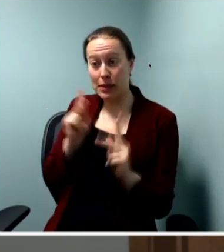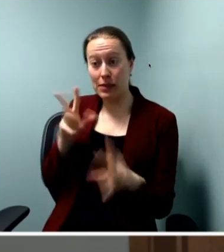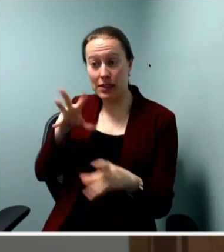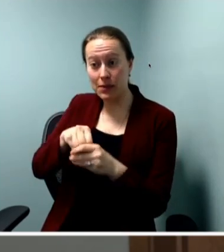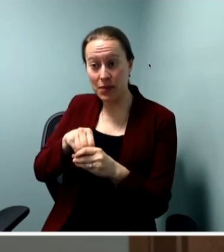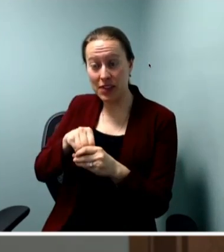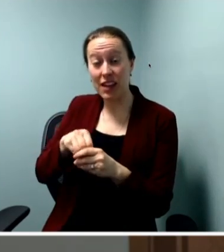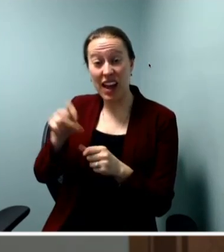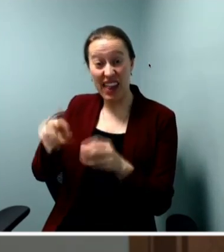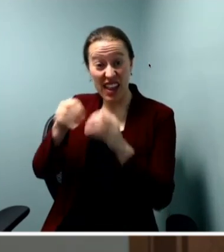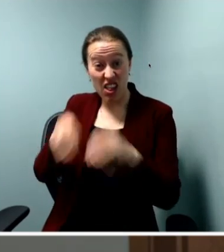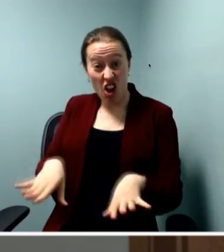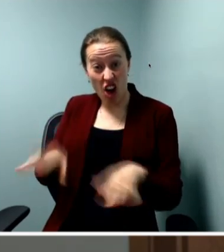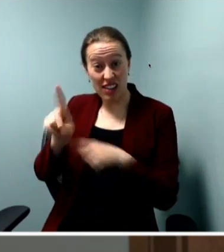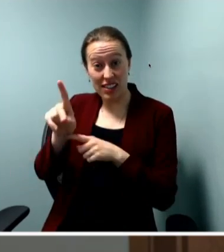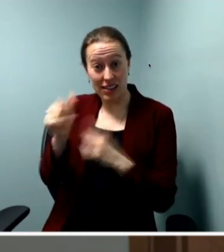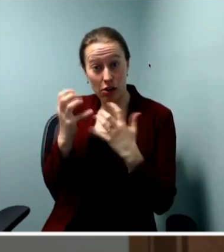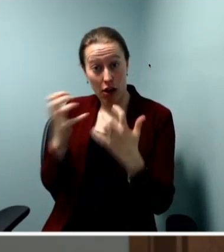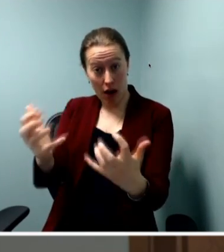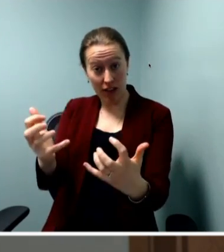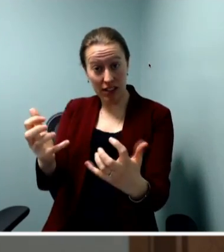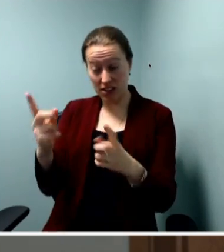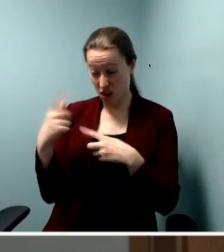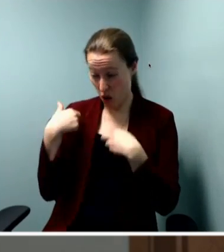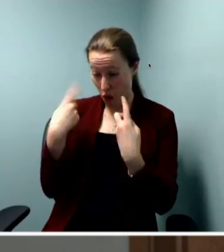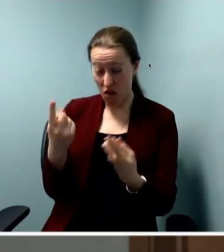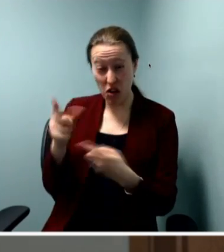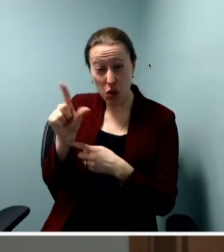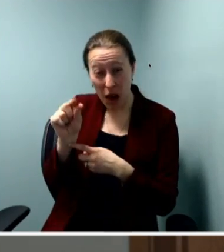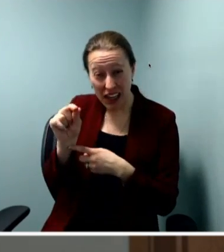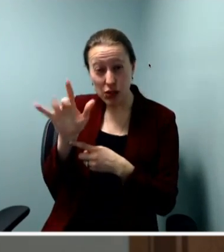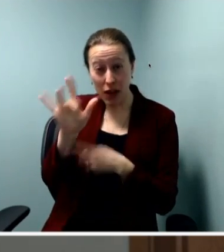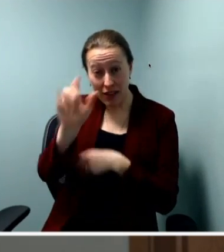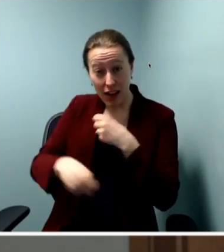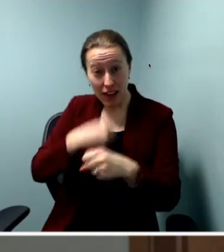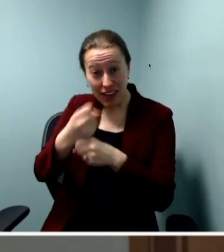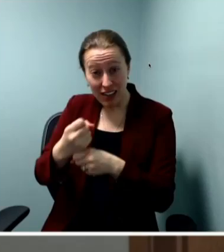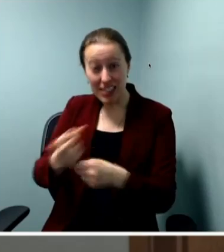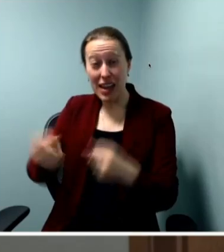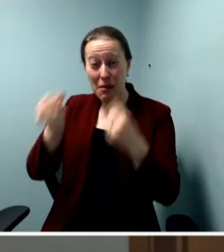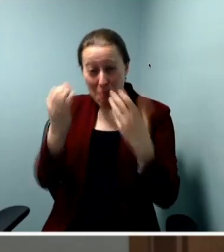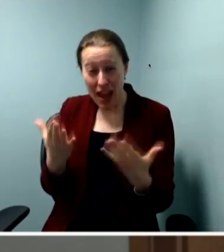over the course of their 20 or 25 years, they've lost a lot of disabled audience.